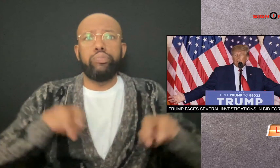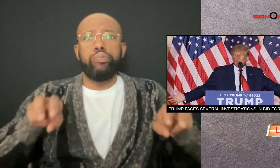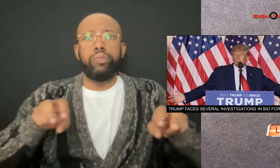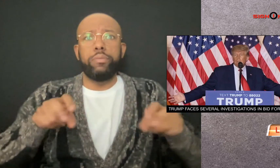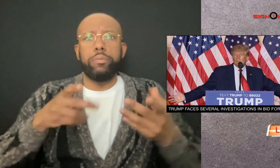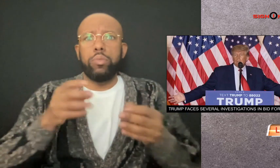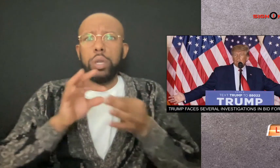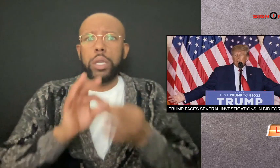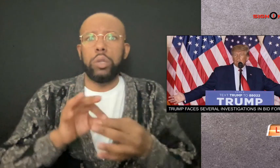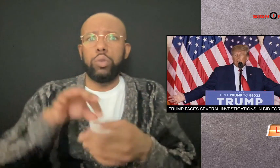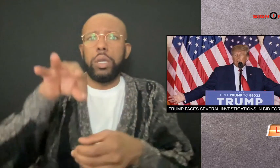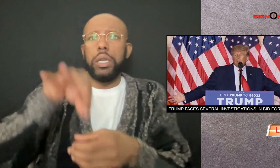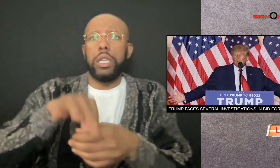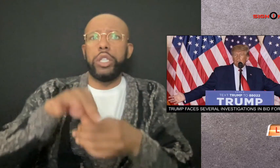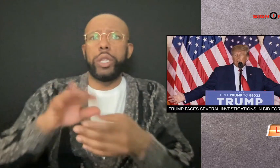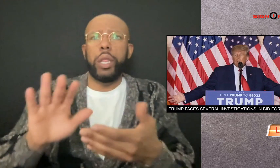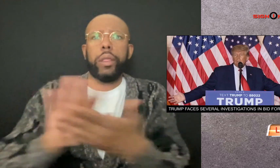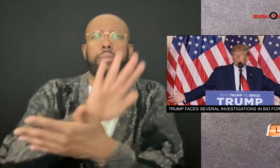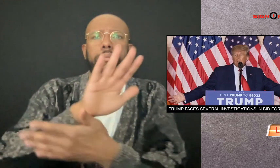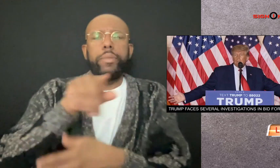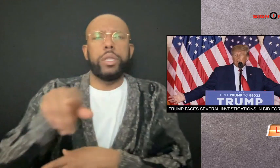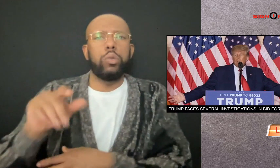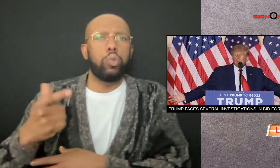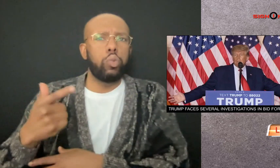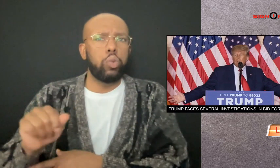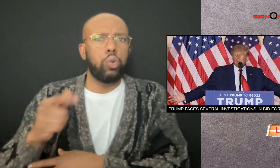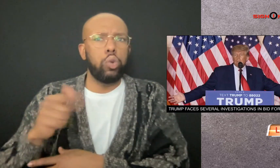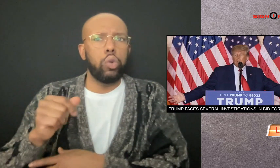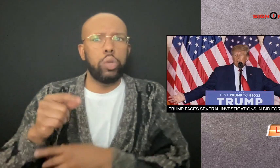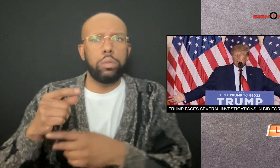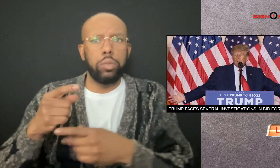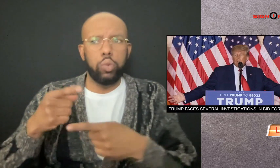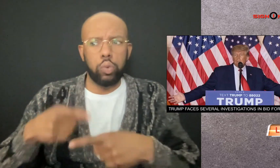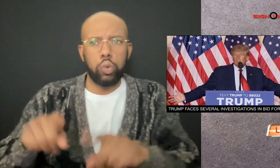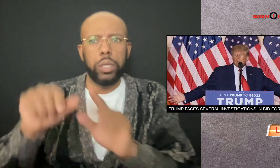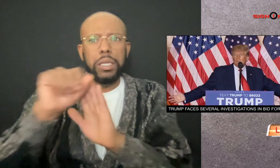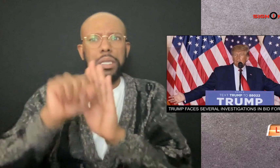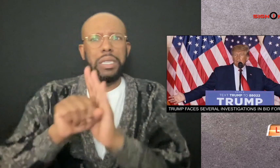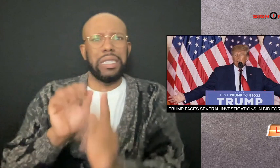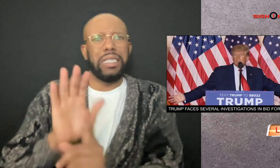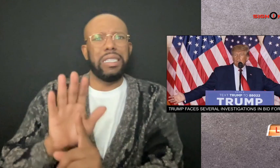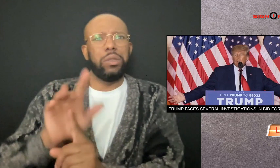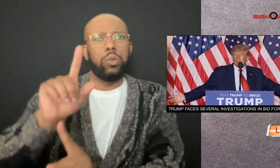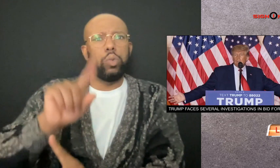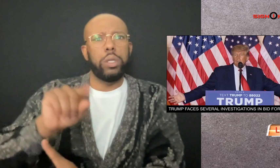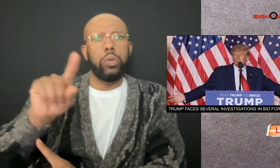to a grand jury probe about election meddling in Georgia during the state's 2020 election